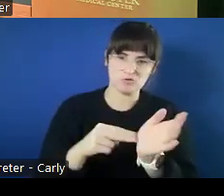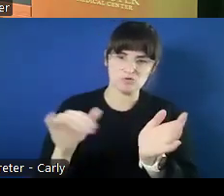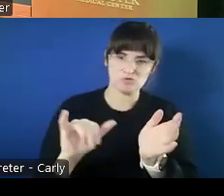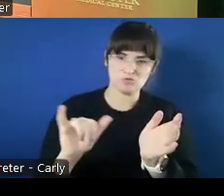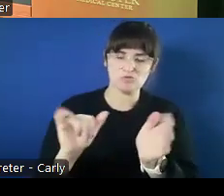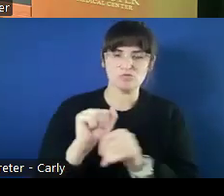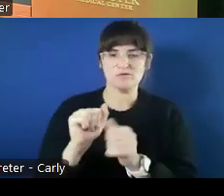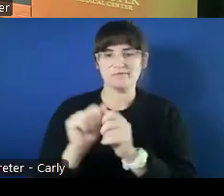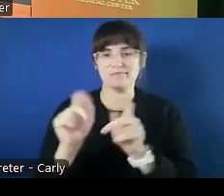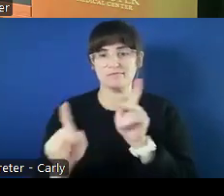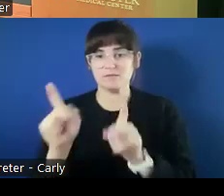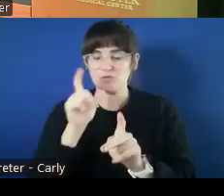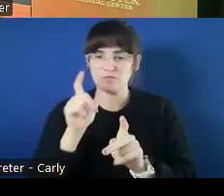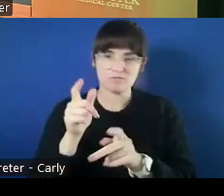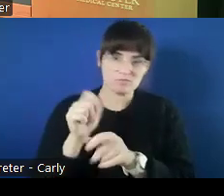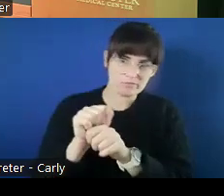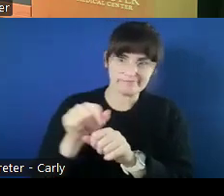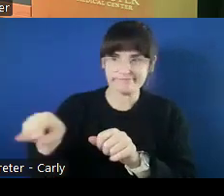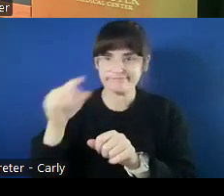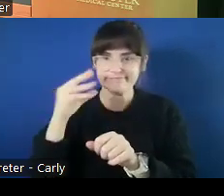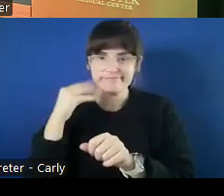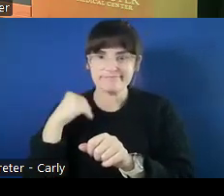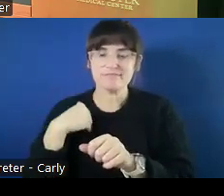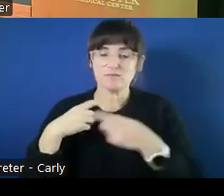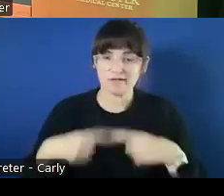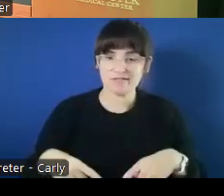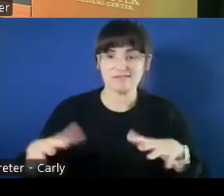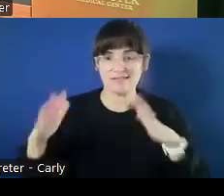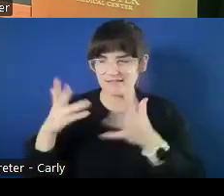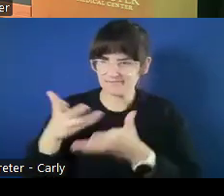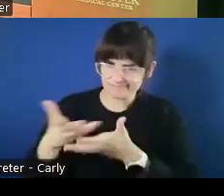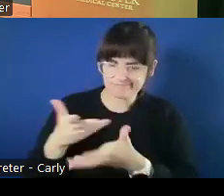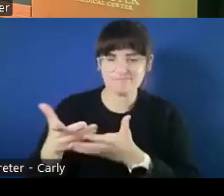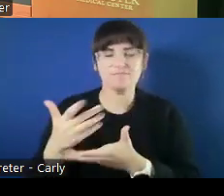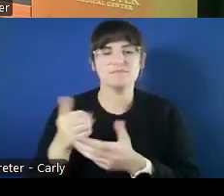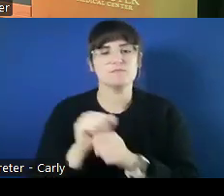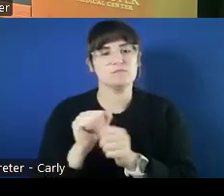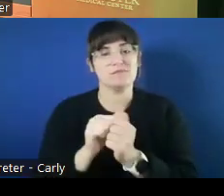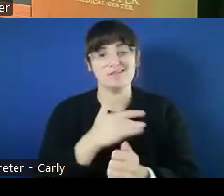um depressive symptoms or anxiety uh they also worked to monitor uh cardiac symptoms uh and